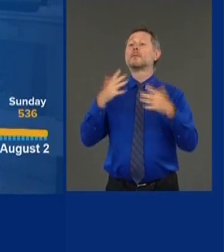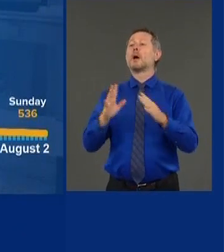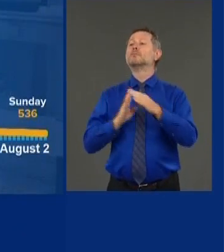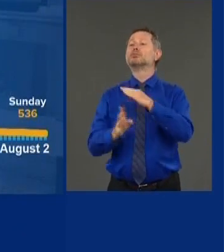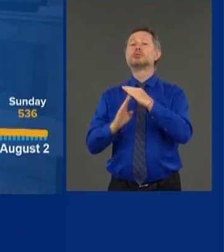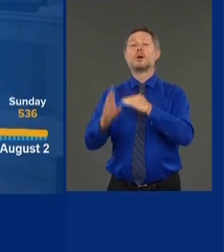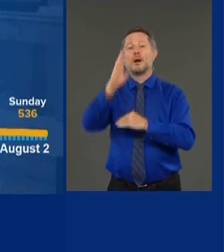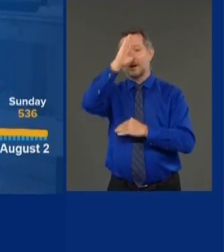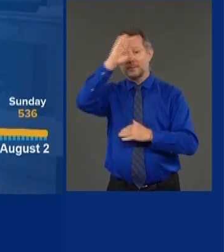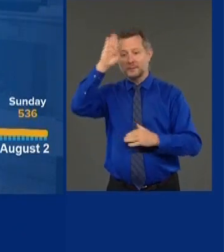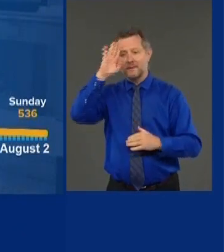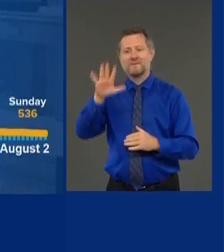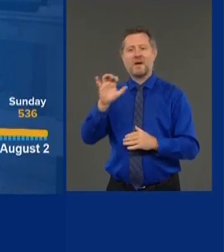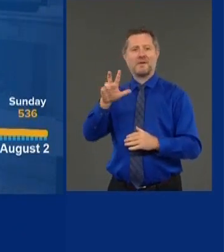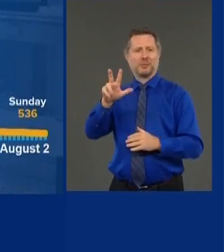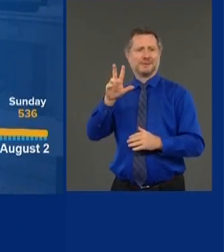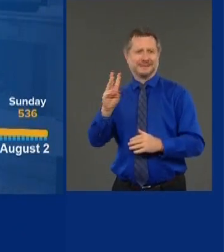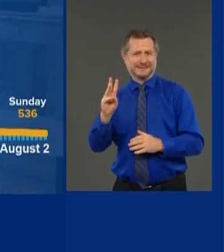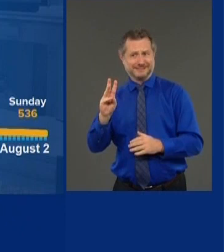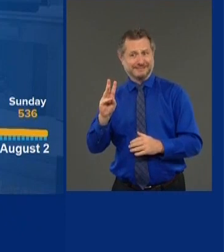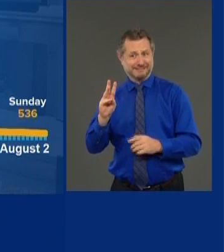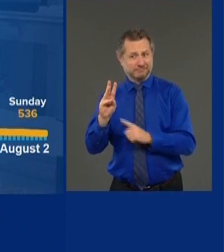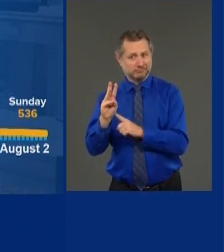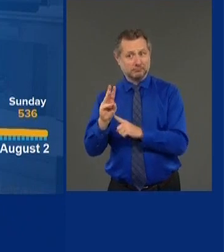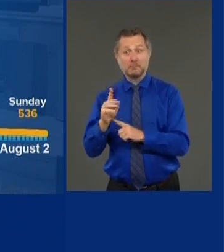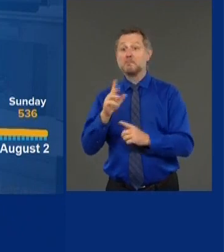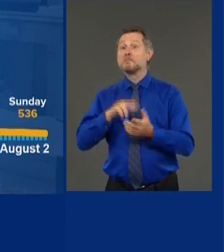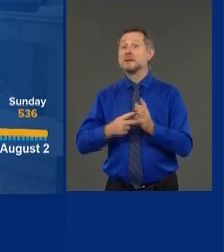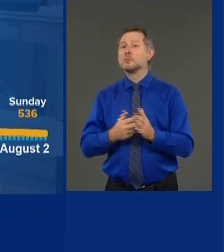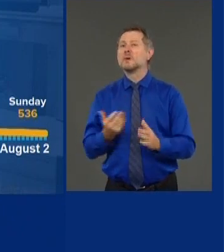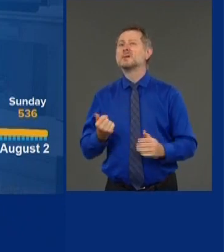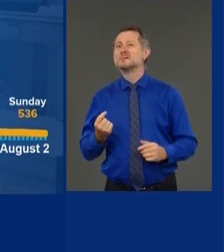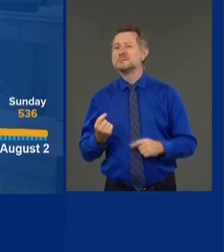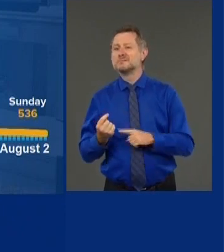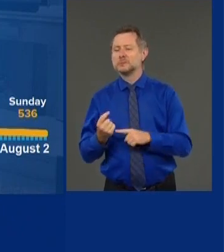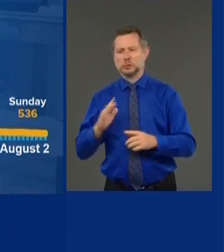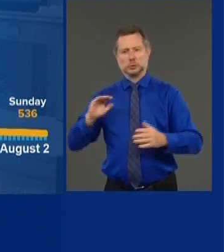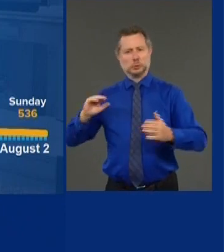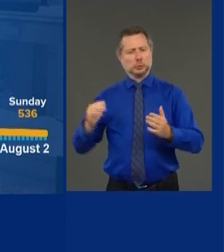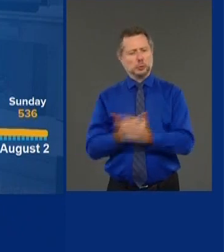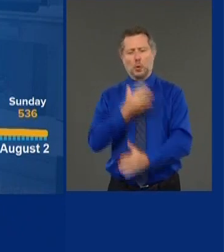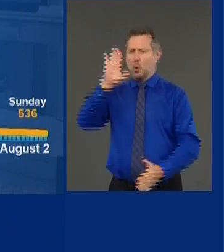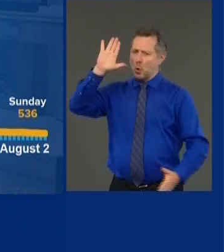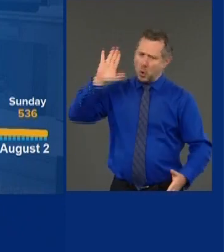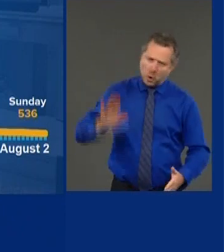IF YOU'RE NOT COUNTING, STILL DAY 156. NUMBER OF HOSPITALIZATIONS --